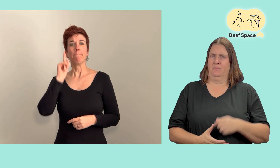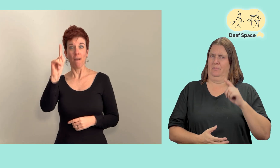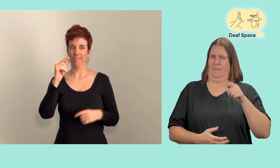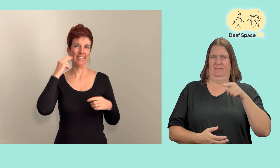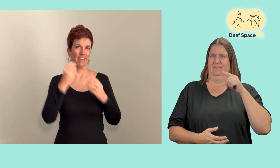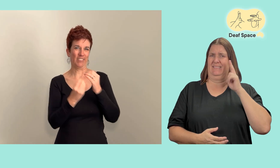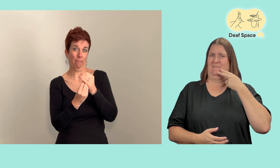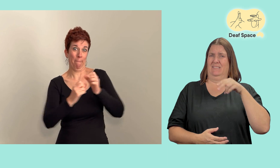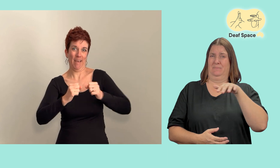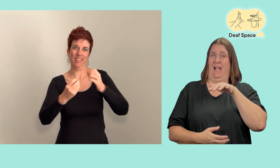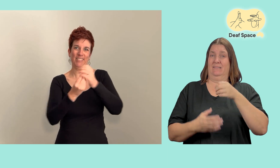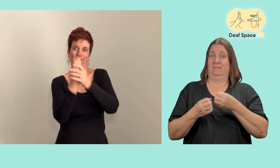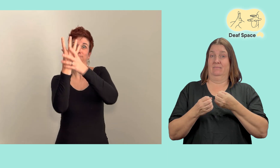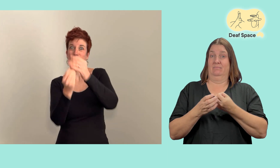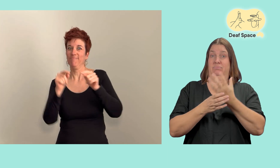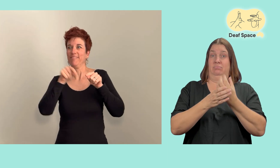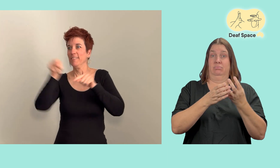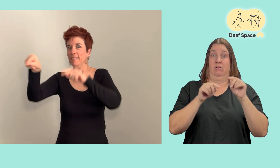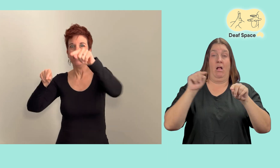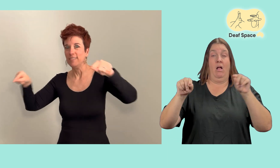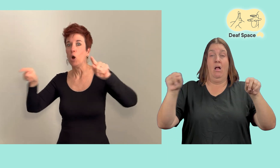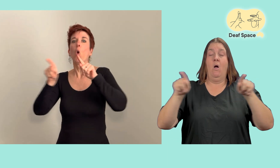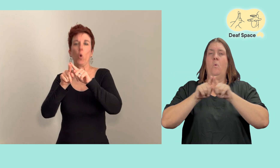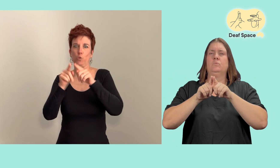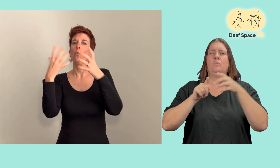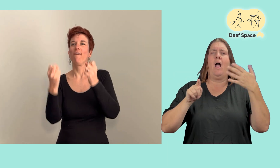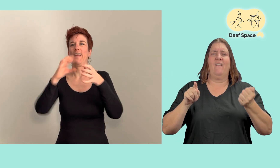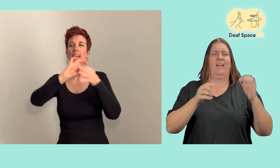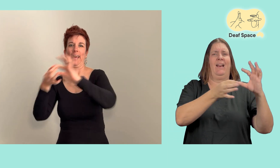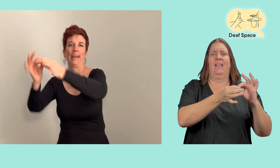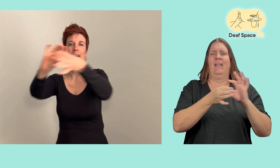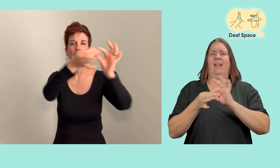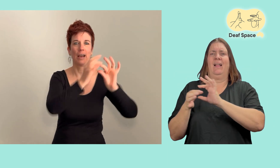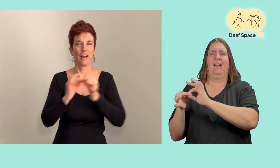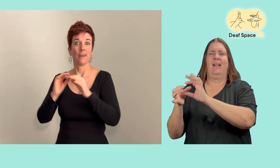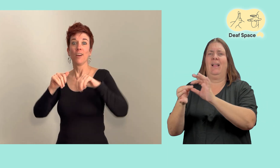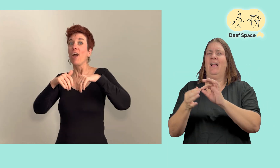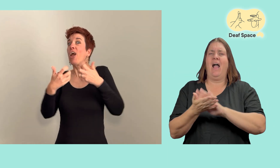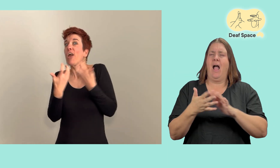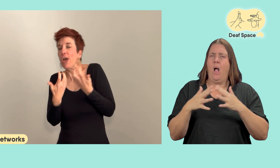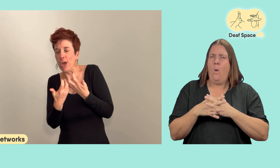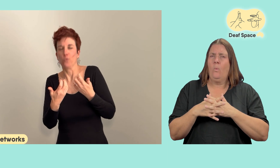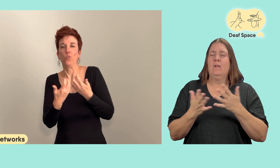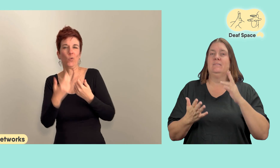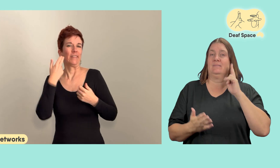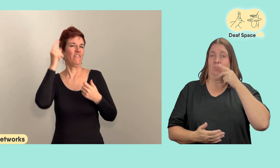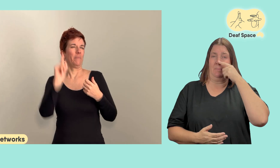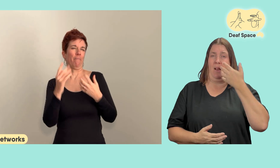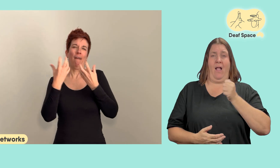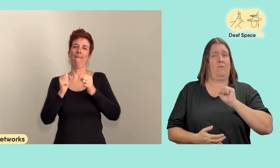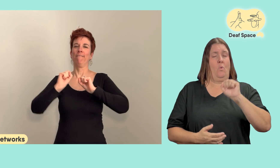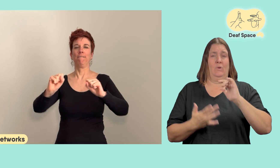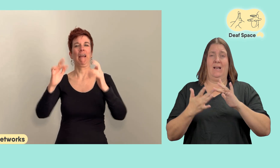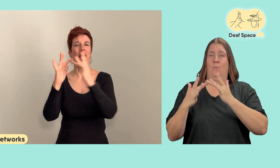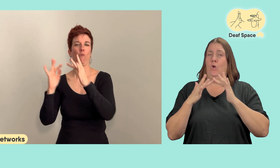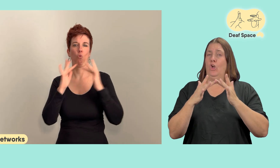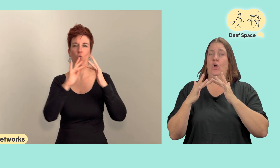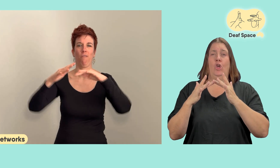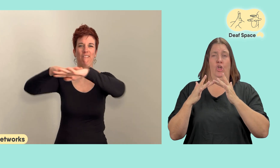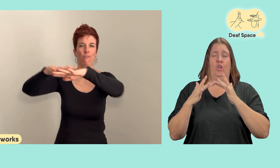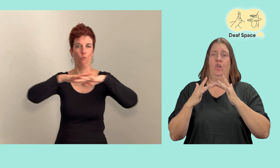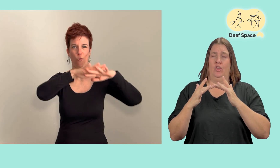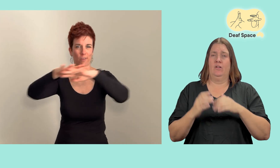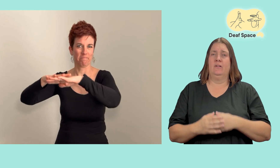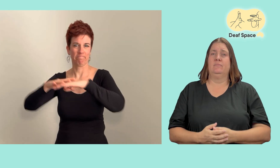But Deaf spaces can emerge in multiple places with interconnections, and this is because Deaf people have their own networks.